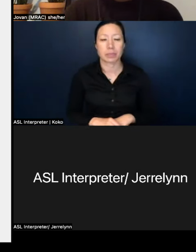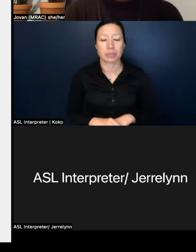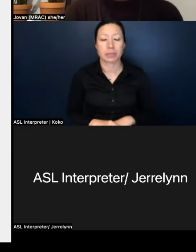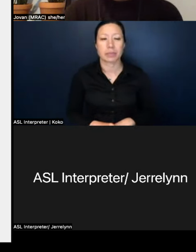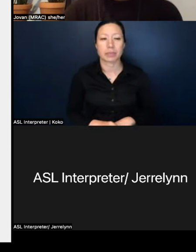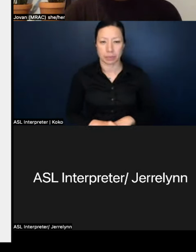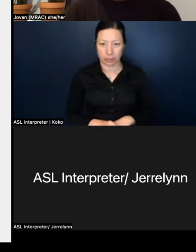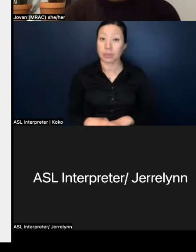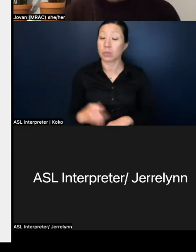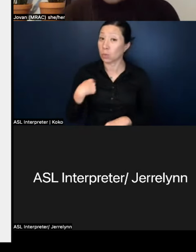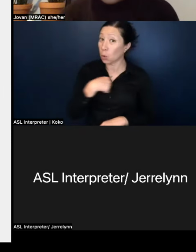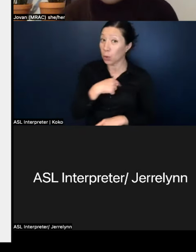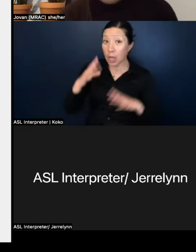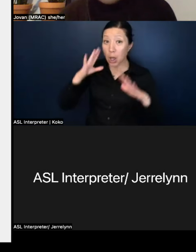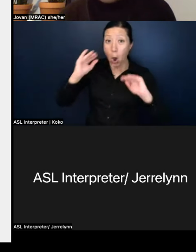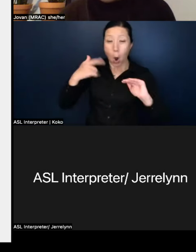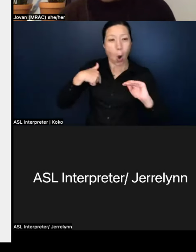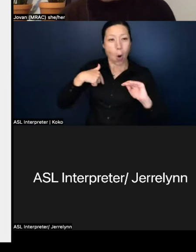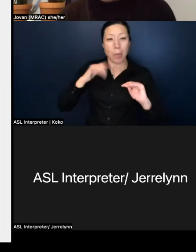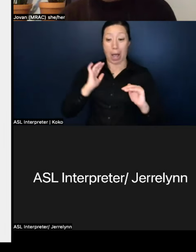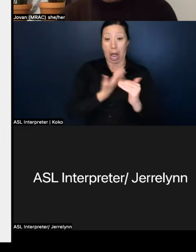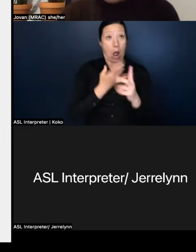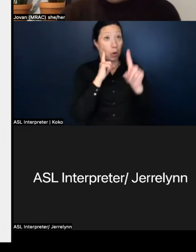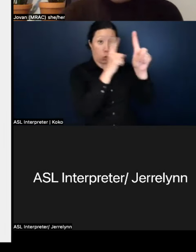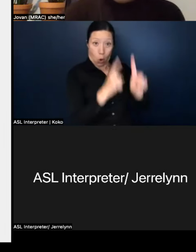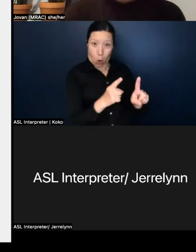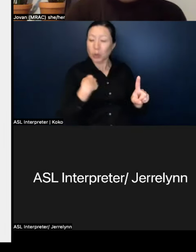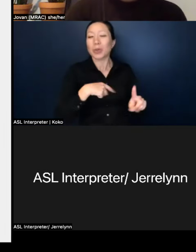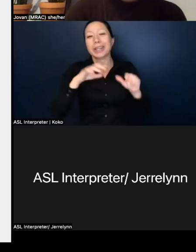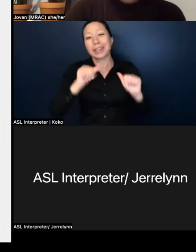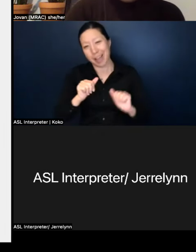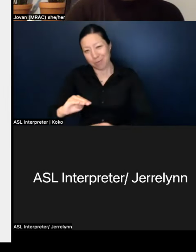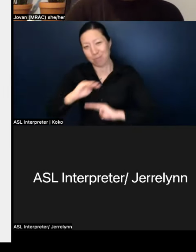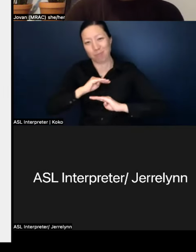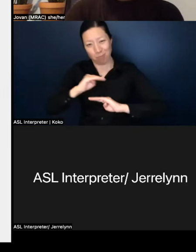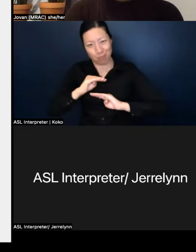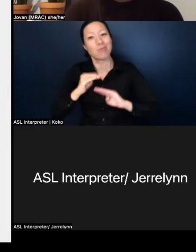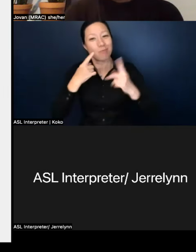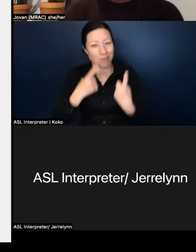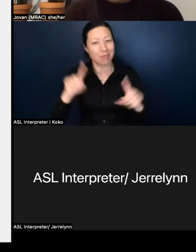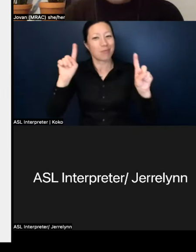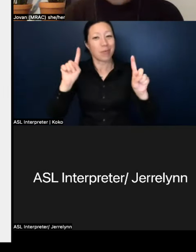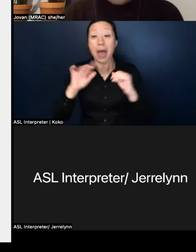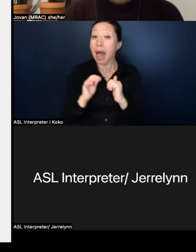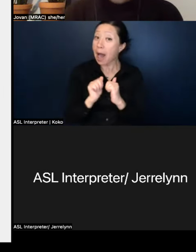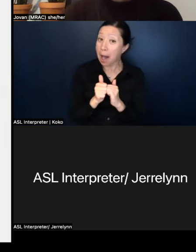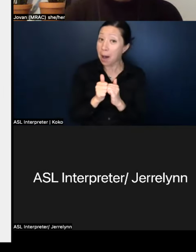we are able to reach these goals. And one of the ways that we're hoping to do that is through unrestricted financial